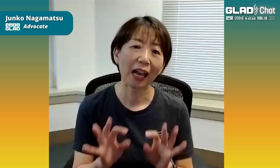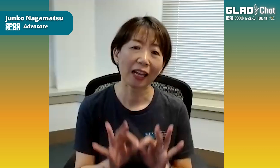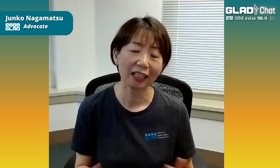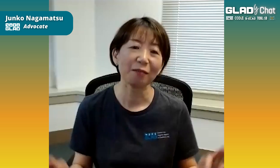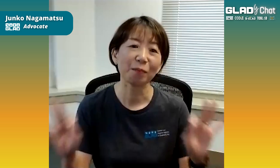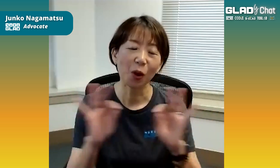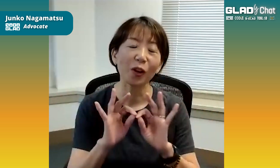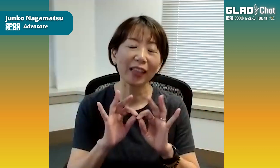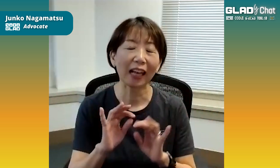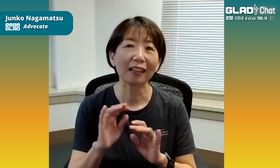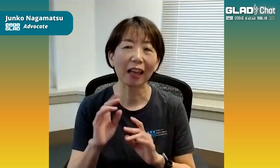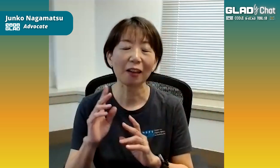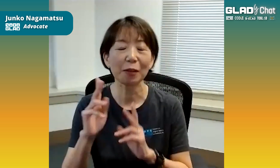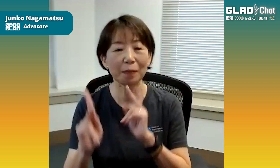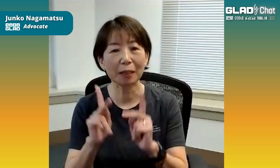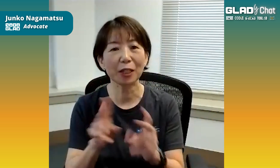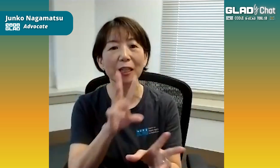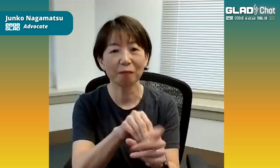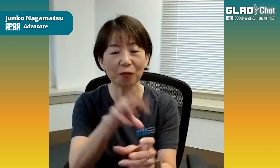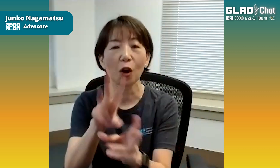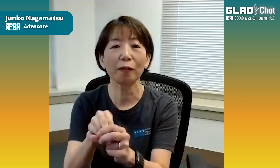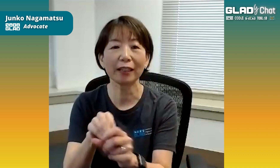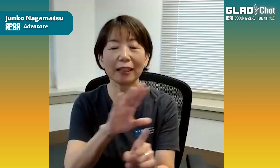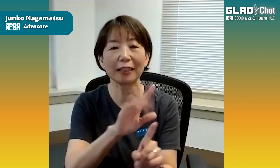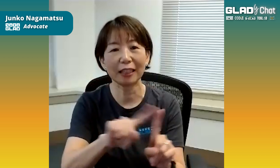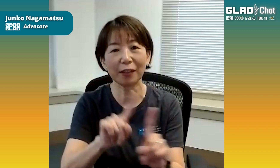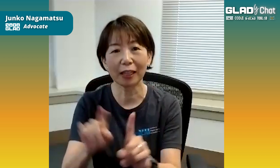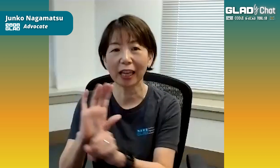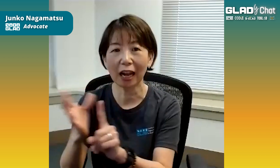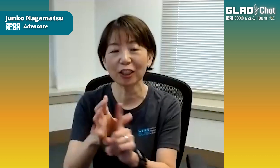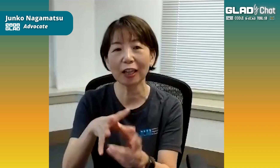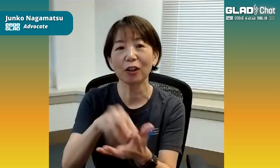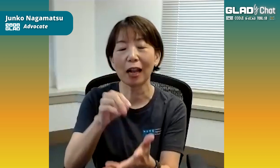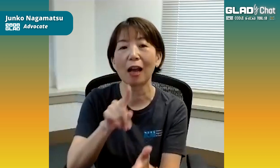It’s important that people get involved with different cultures,